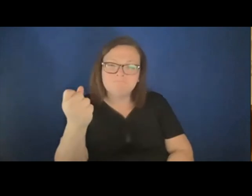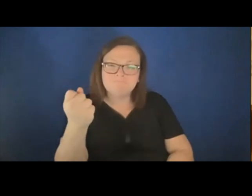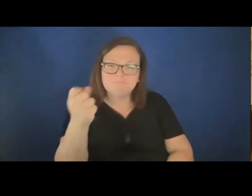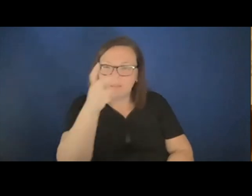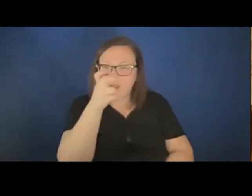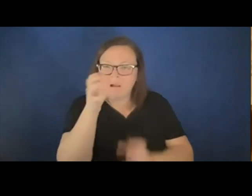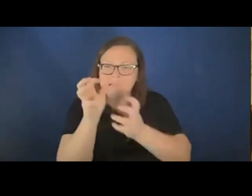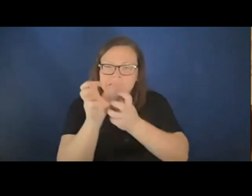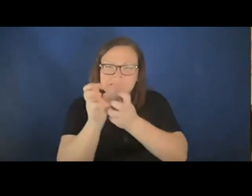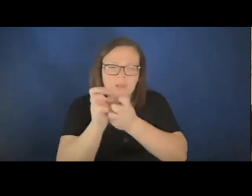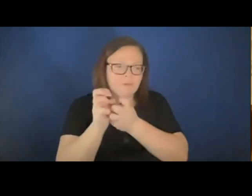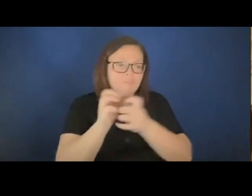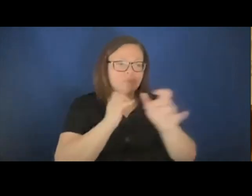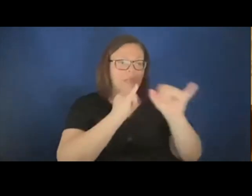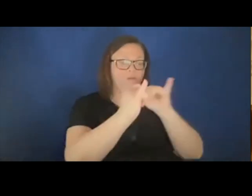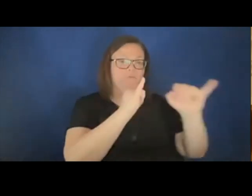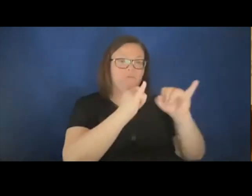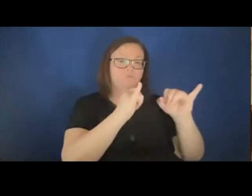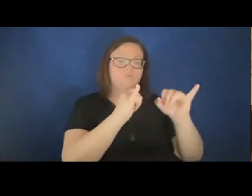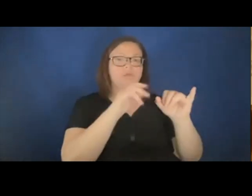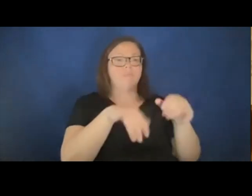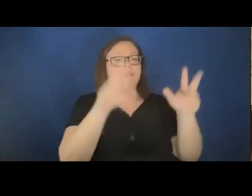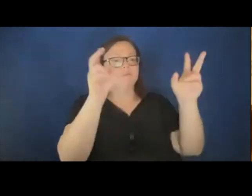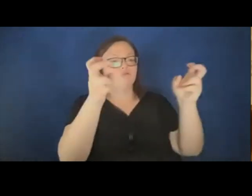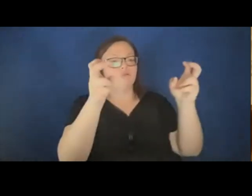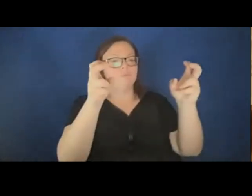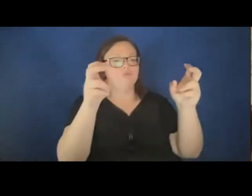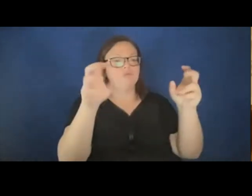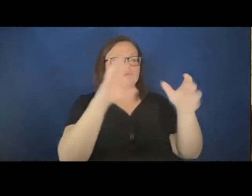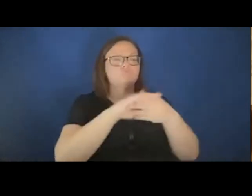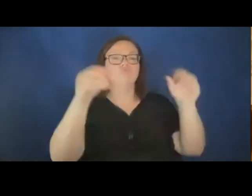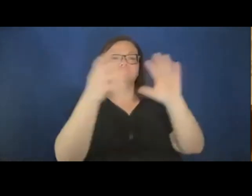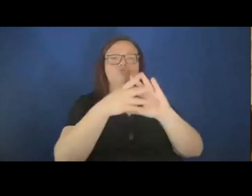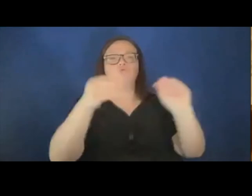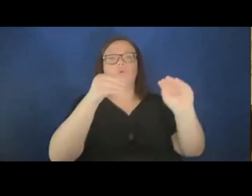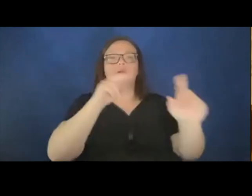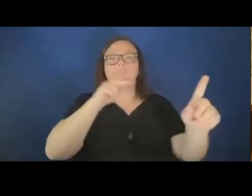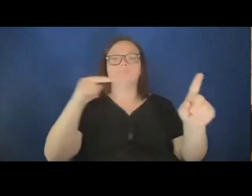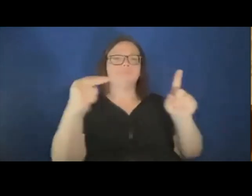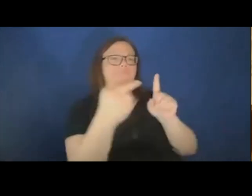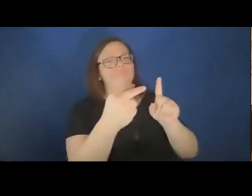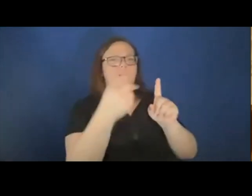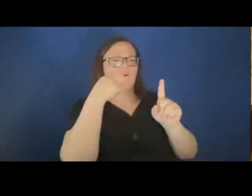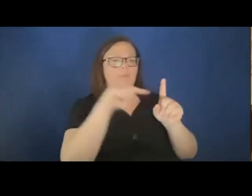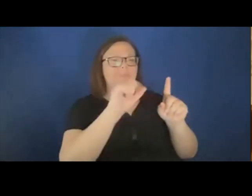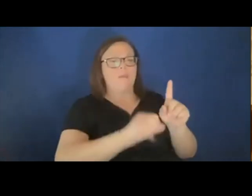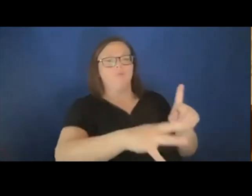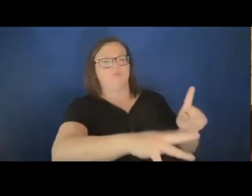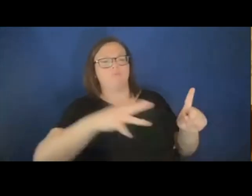In interviews, I frame my subject’s stories through a lens to make them digestible to consumers.